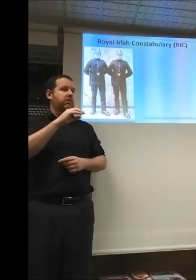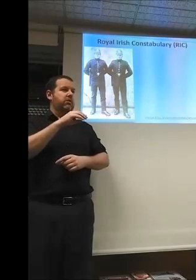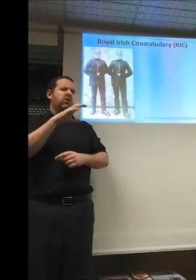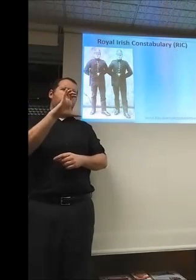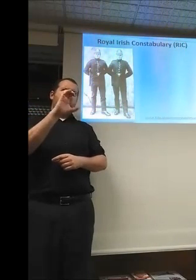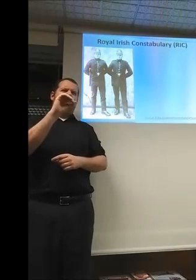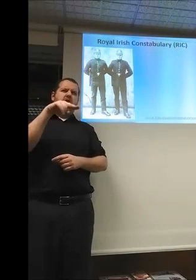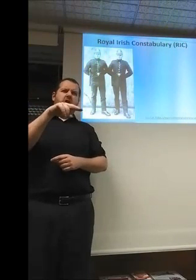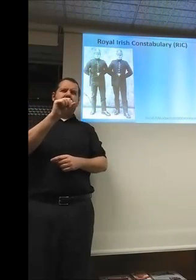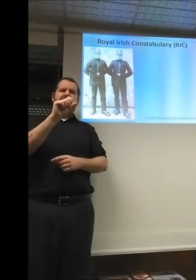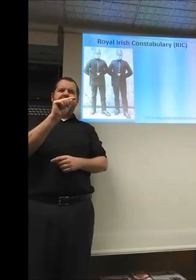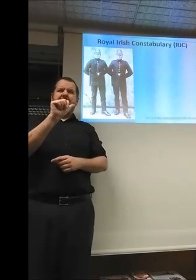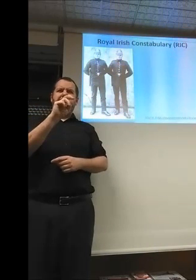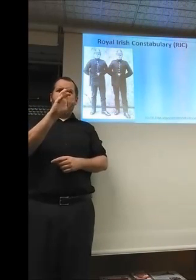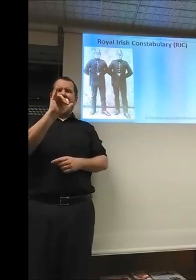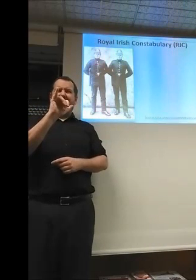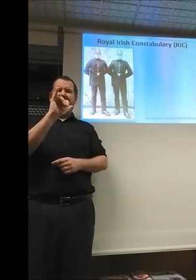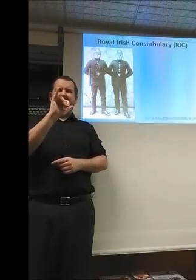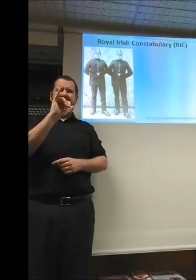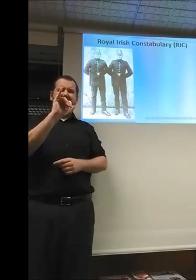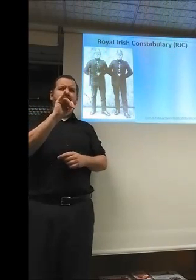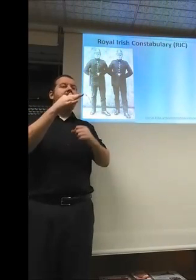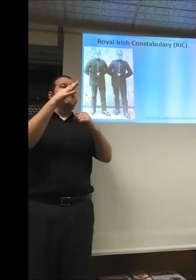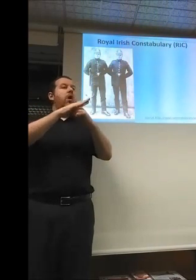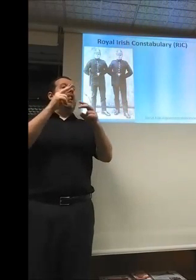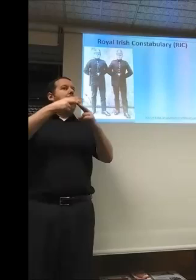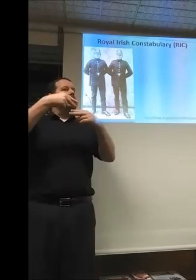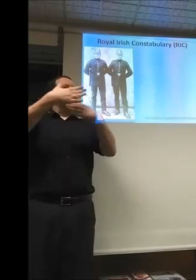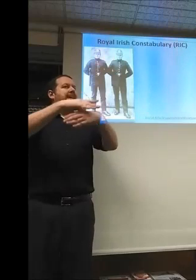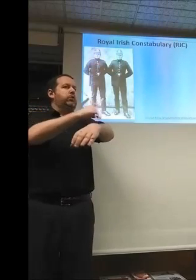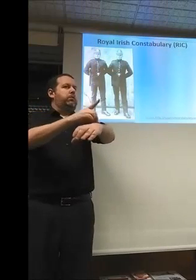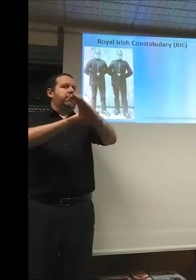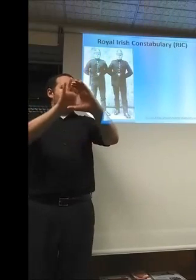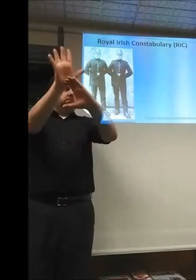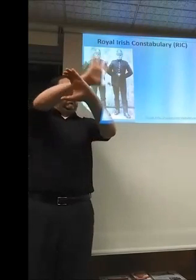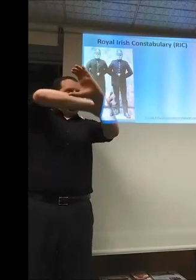Irish Constabulary.